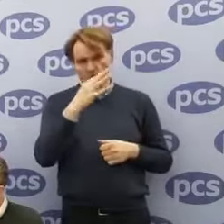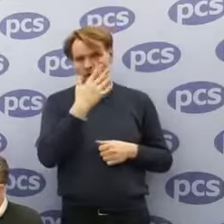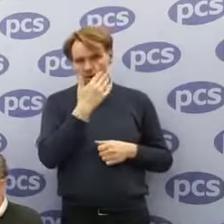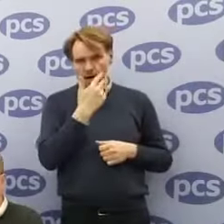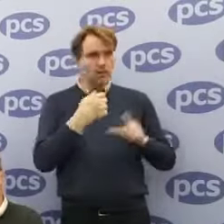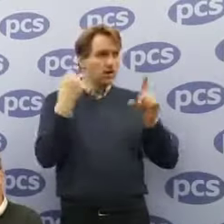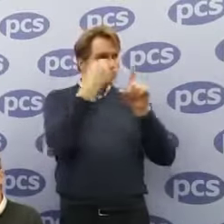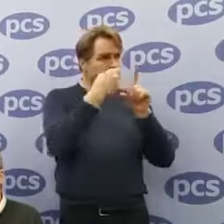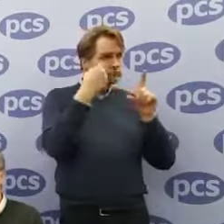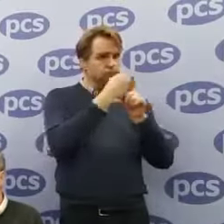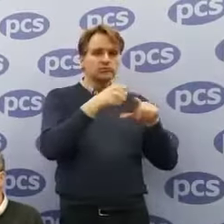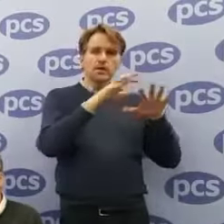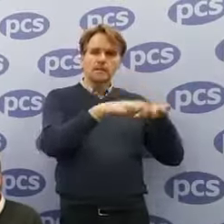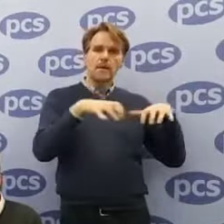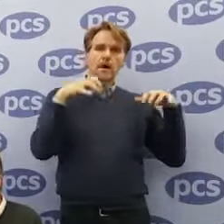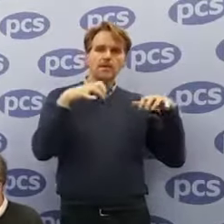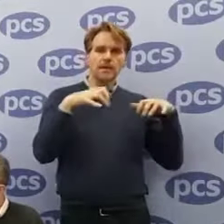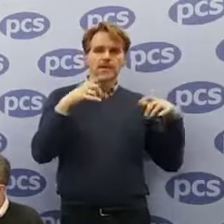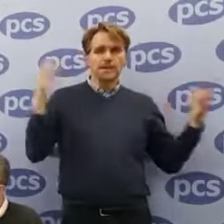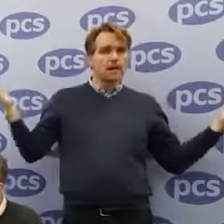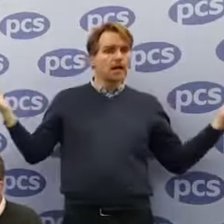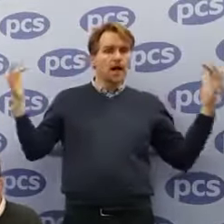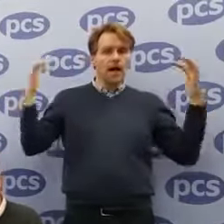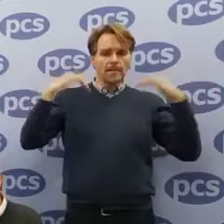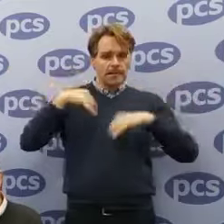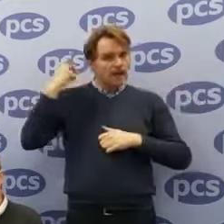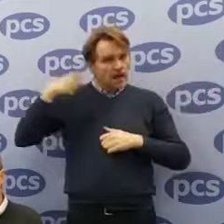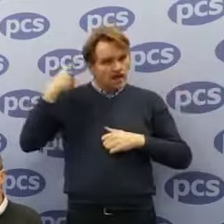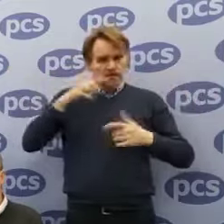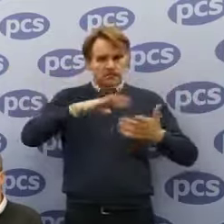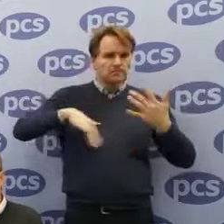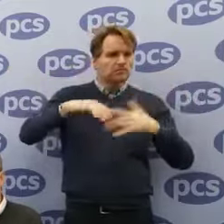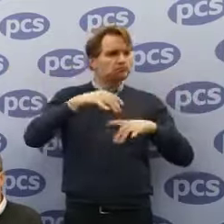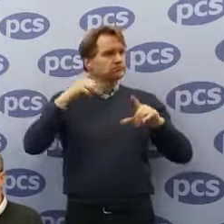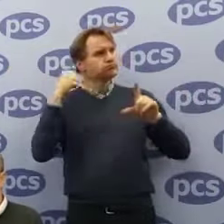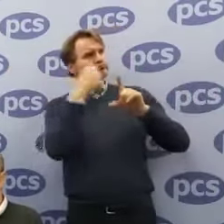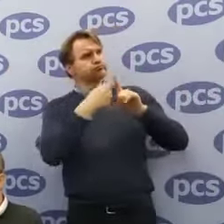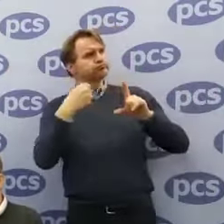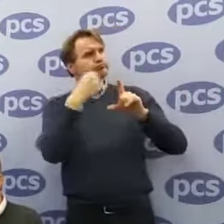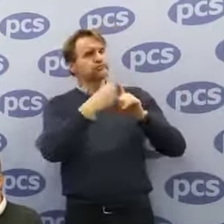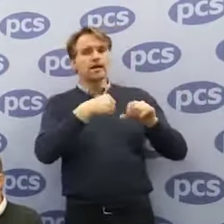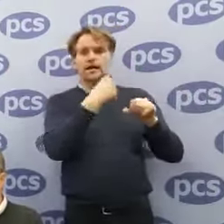of people into London to come and to be part of that and certainly as the